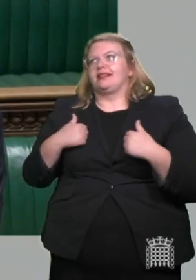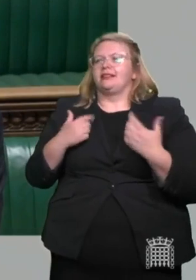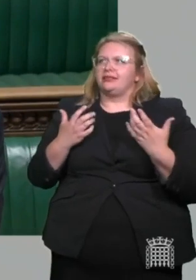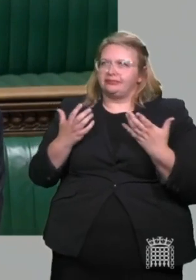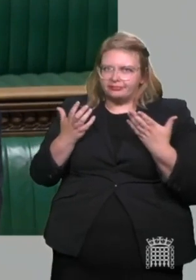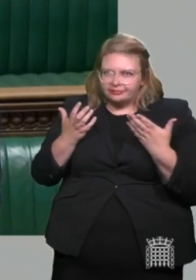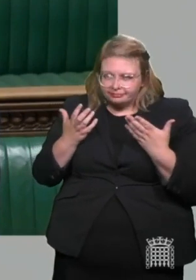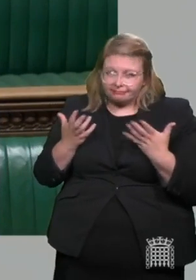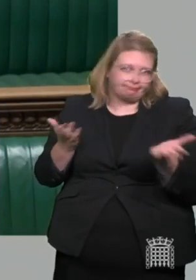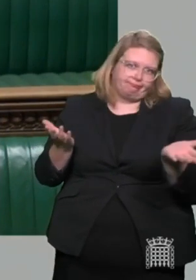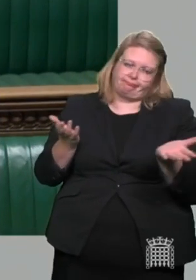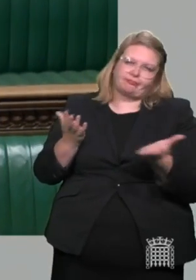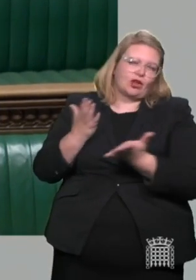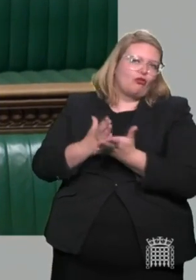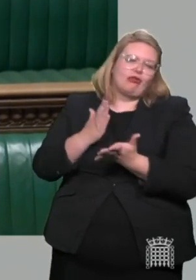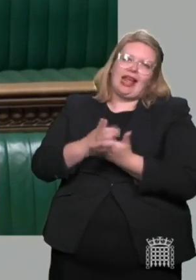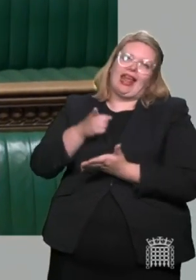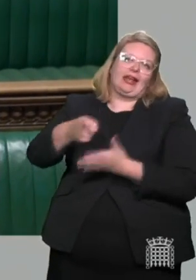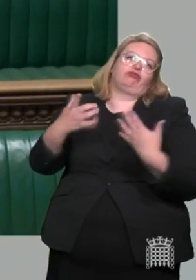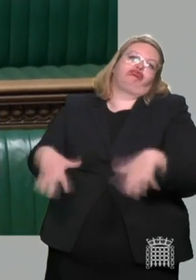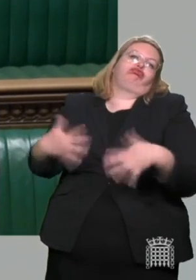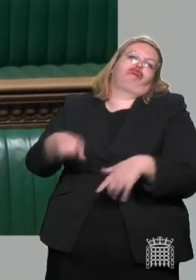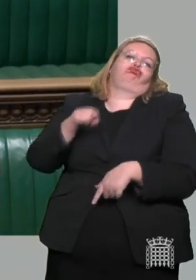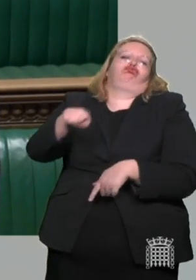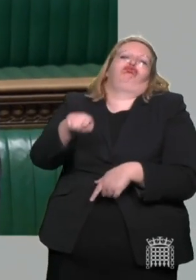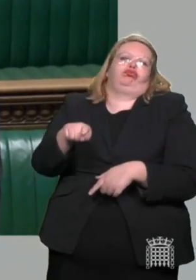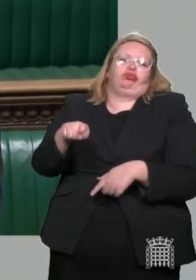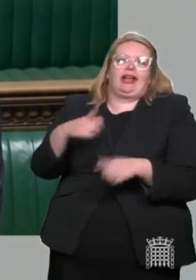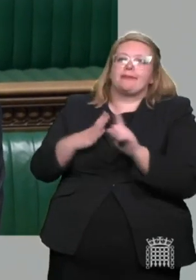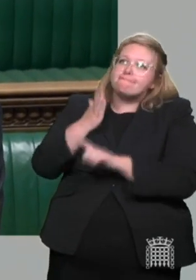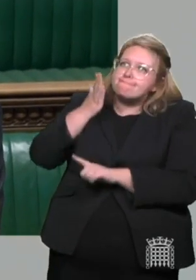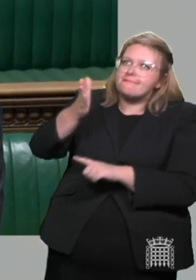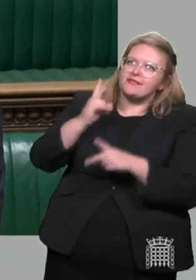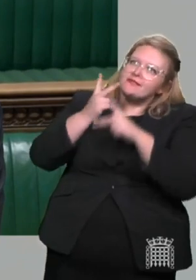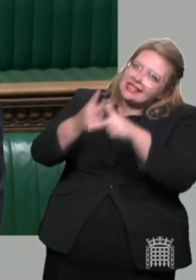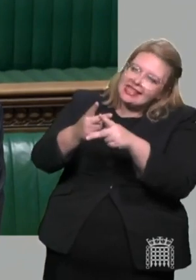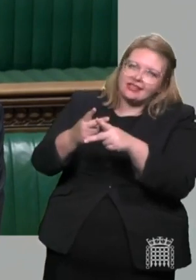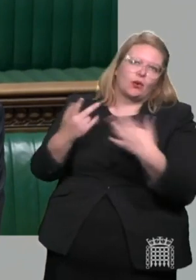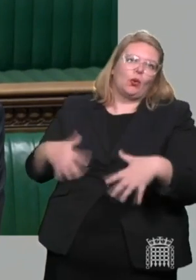it could not do as much for the economy of Bosworth as what we are already doing with the